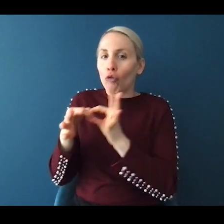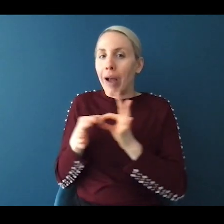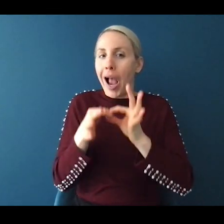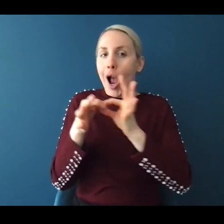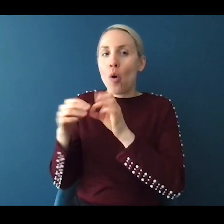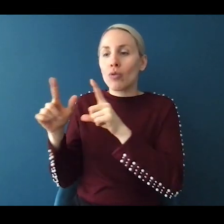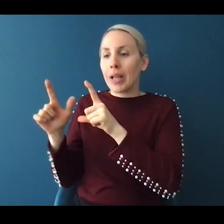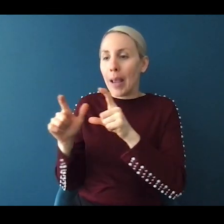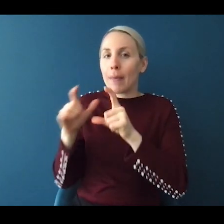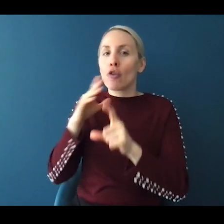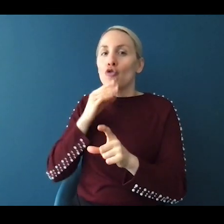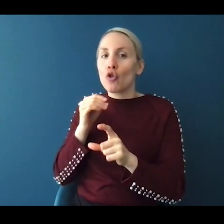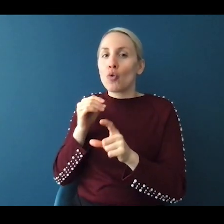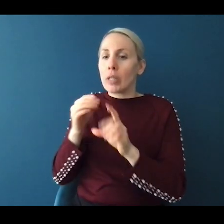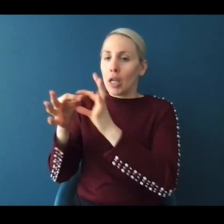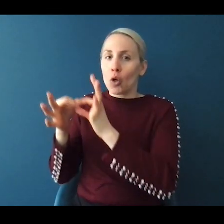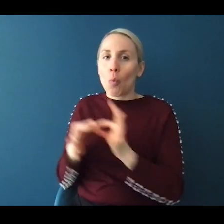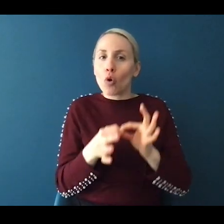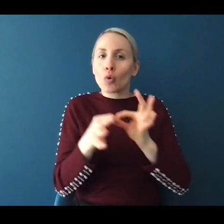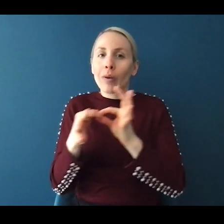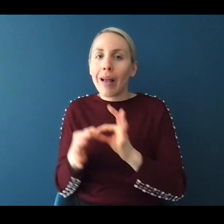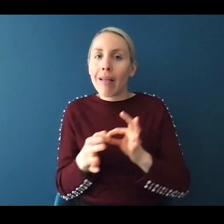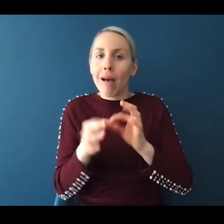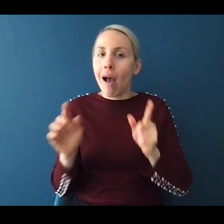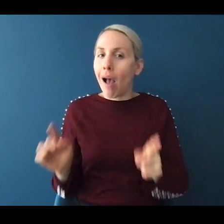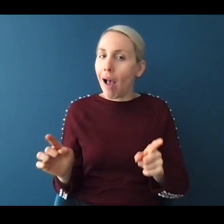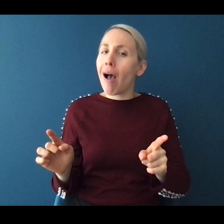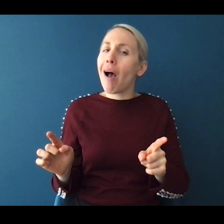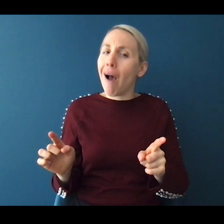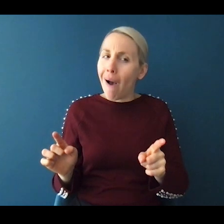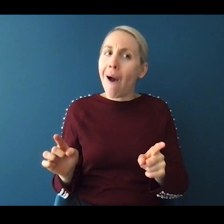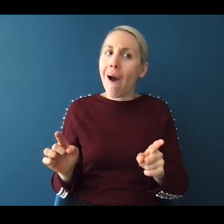and the way that that kind of works together it that feels like it yeah it speaks to me